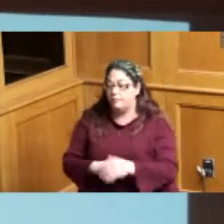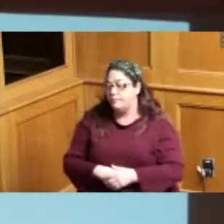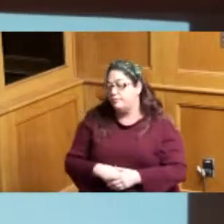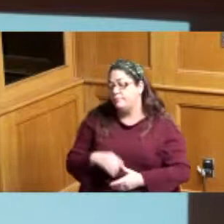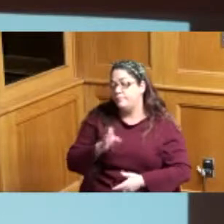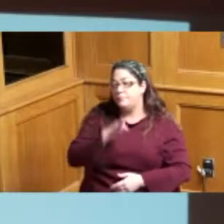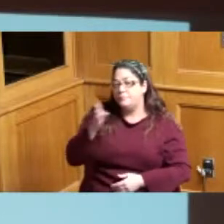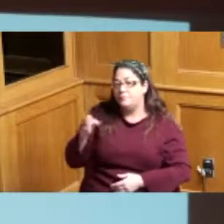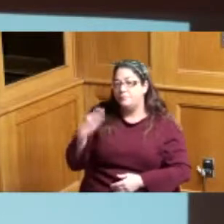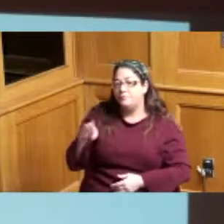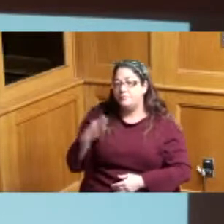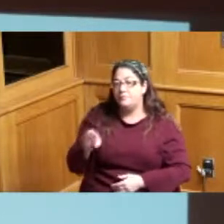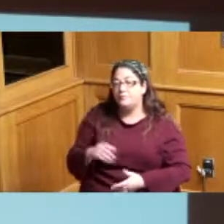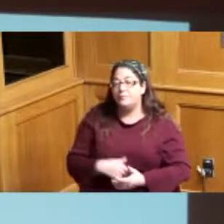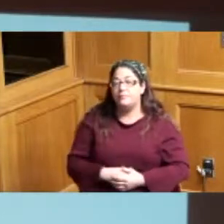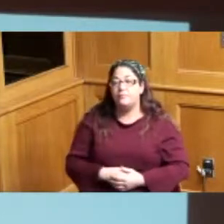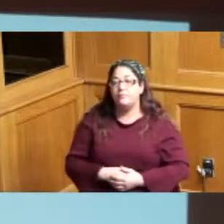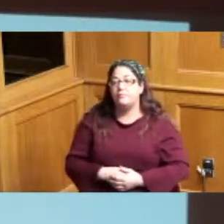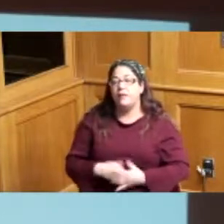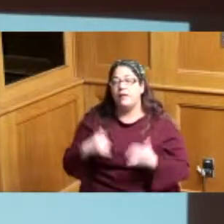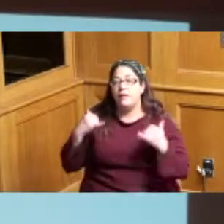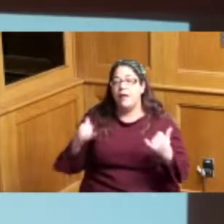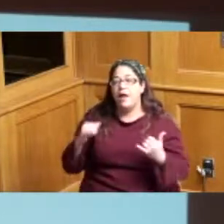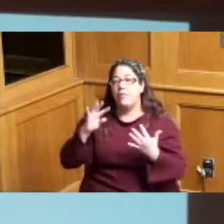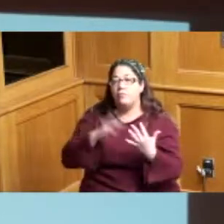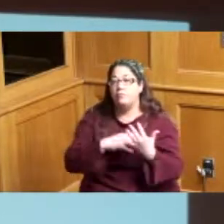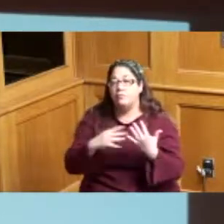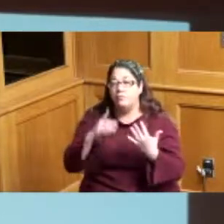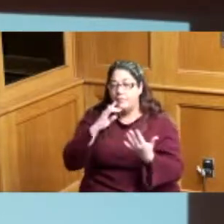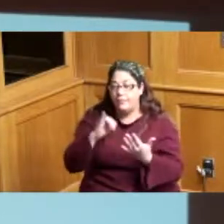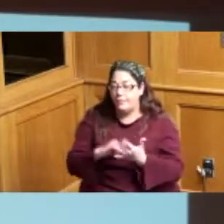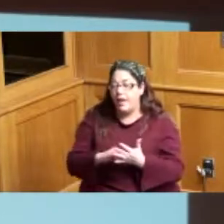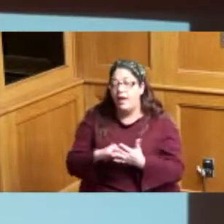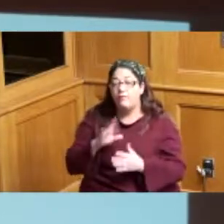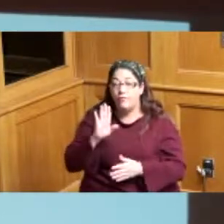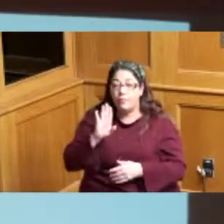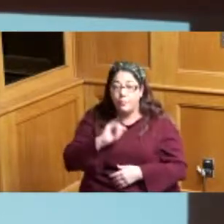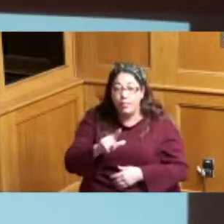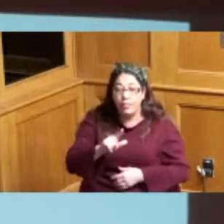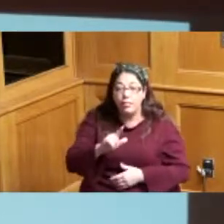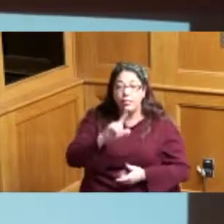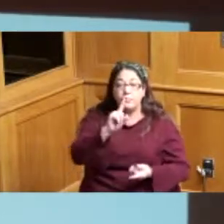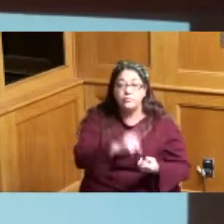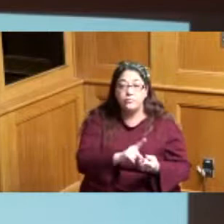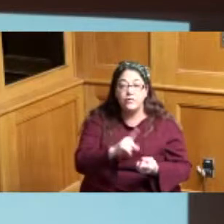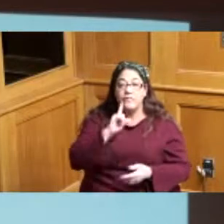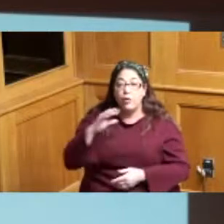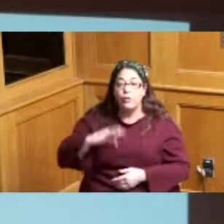units we subtract those allowances for appeals for credit and therefore we estimate the final billing